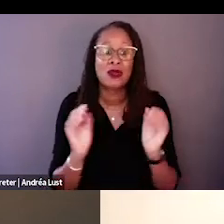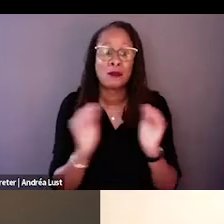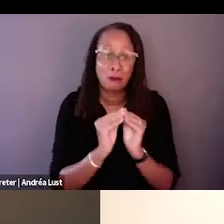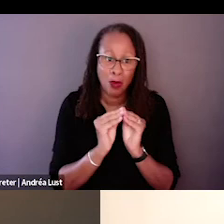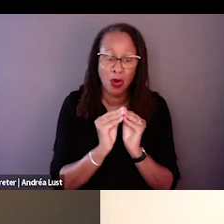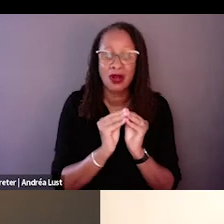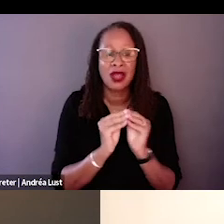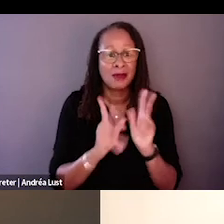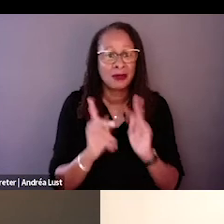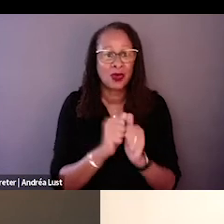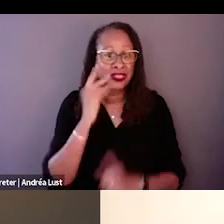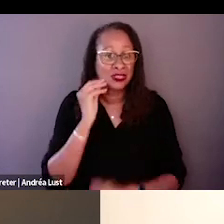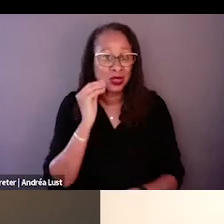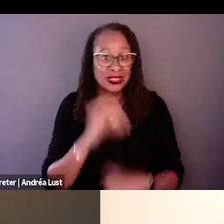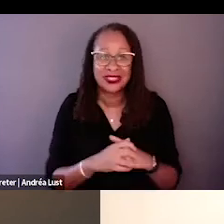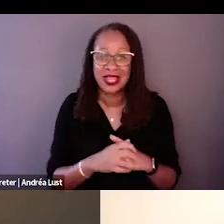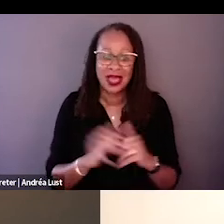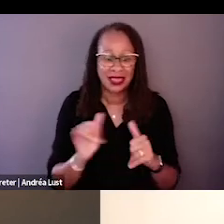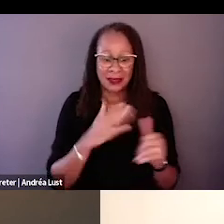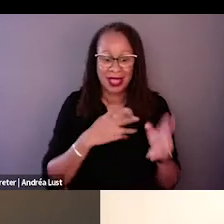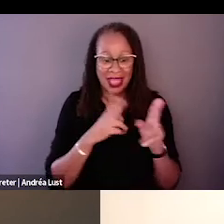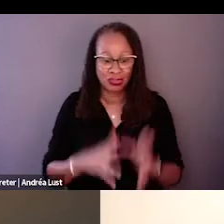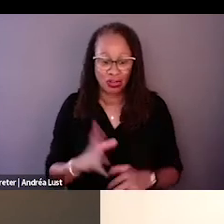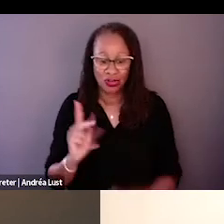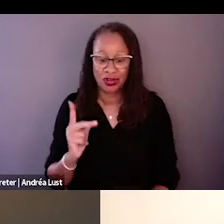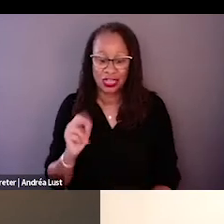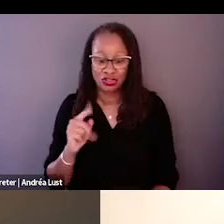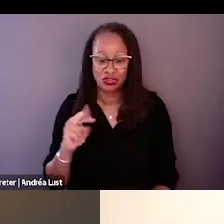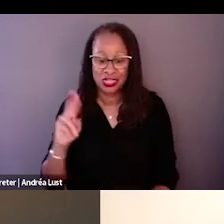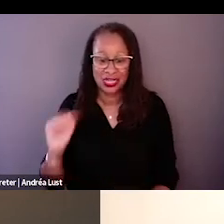down for a movie when you are writing a book, you can go on forever.